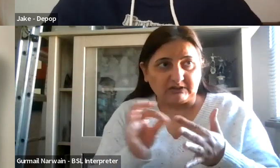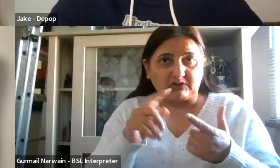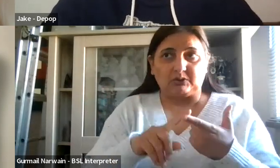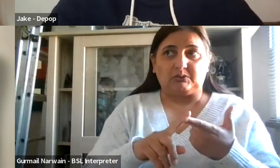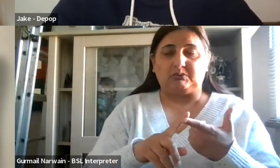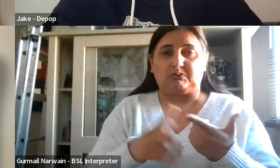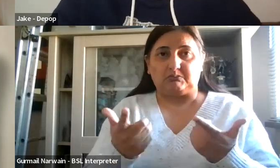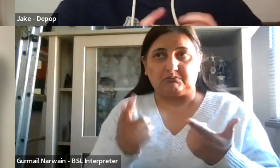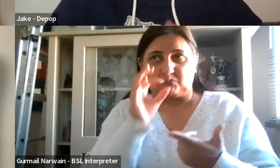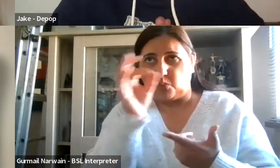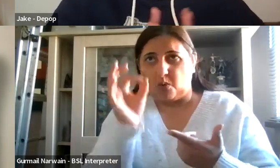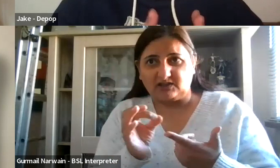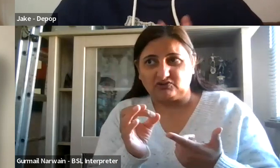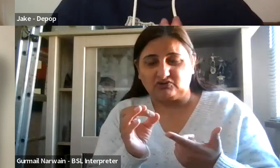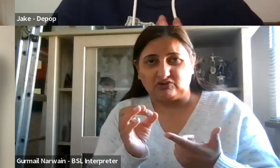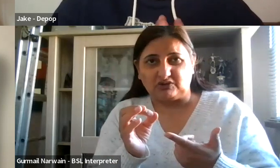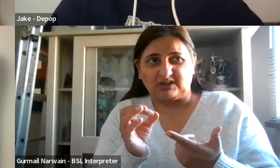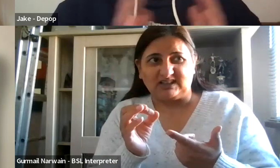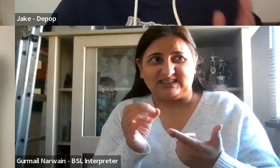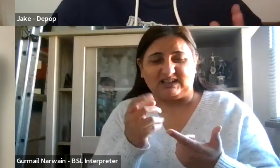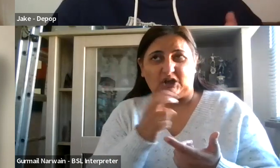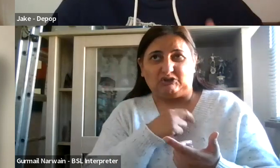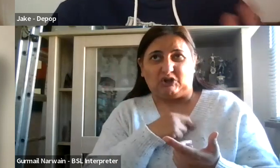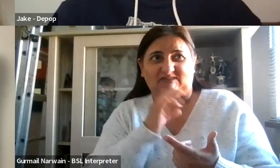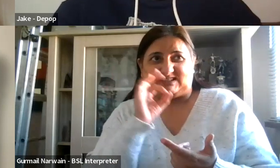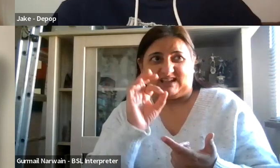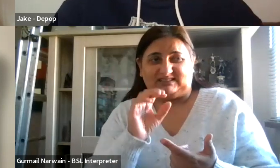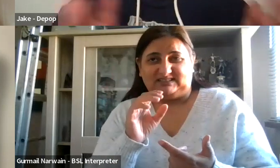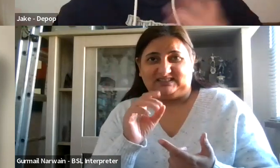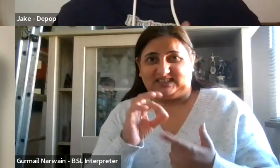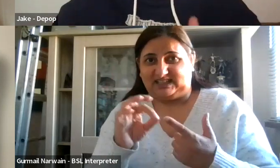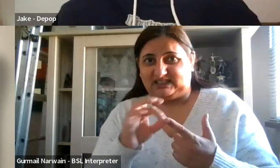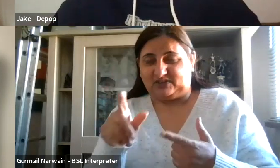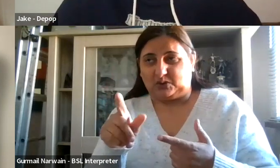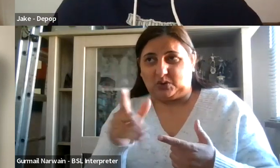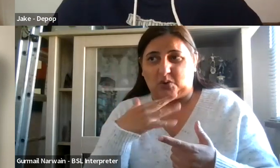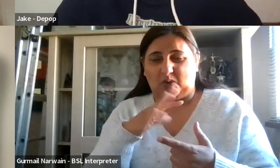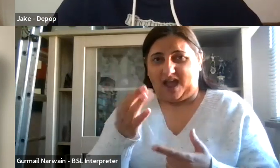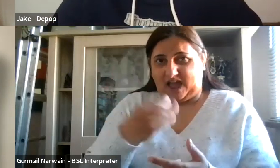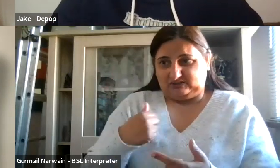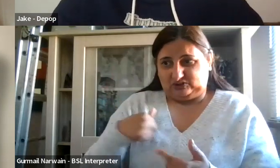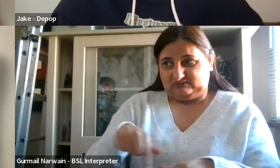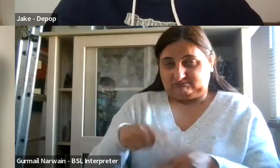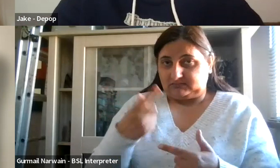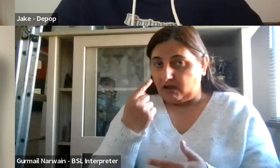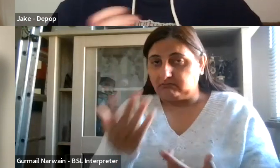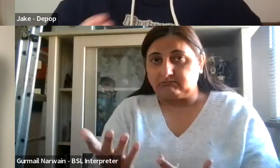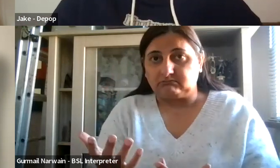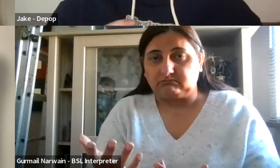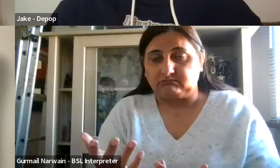If there was questions. If there was any questions they might have maybe been a bit too nervous to ask to the interview that they wanted to ask us. If there were questions they may have been a bit too nervous to ask. And when it comes to a task fers we try to brake it down before they go